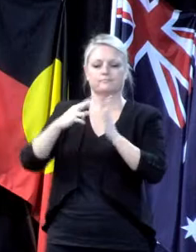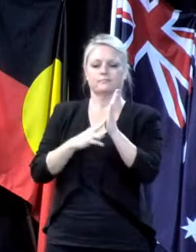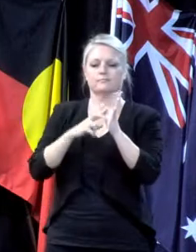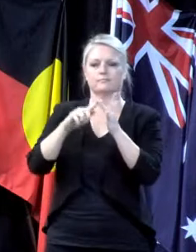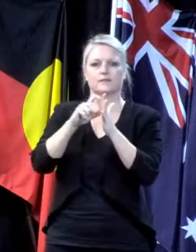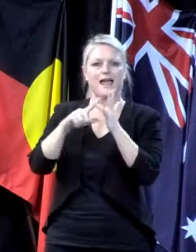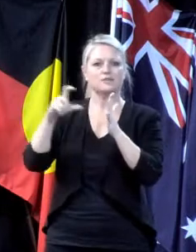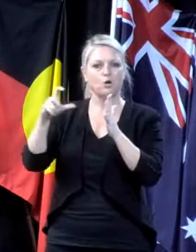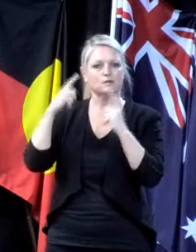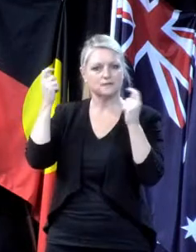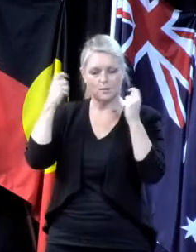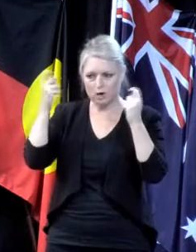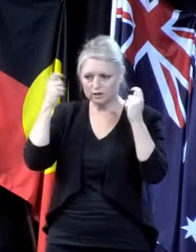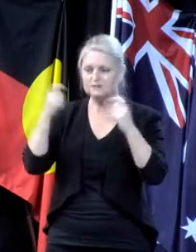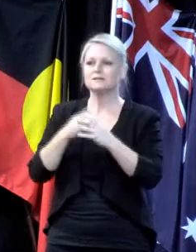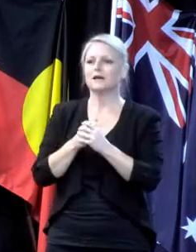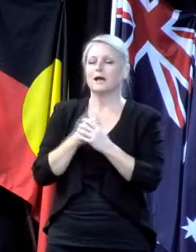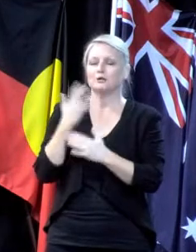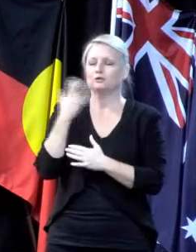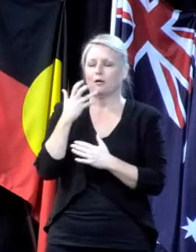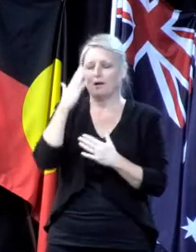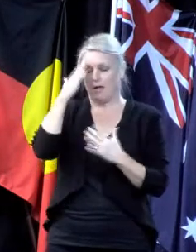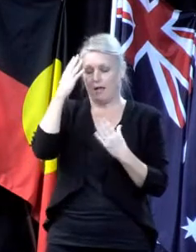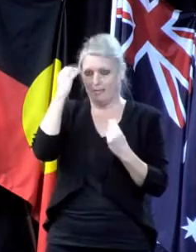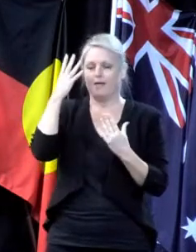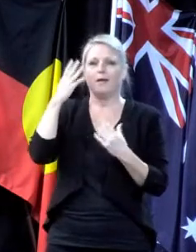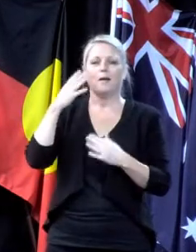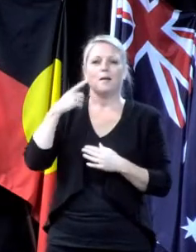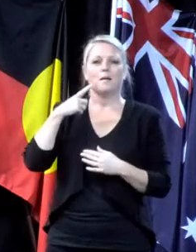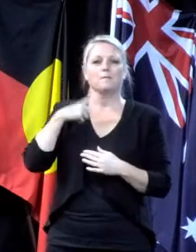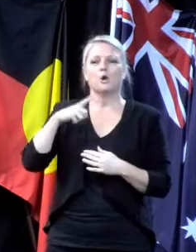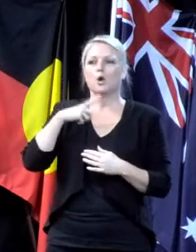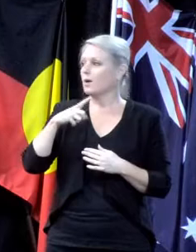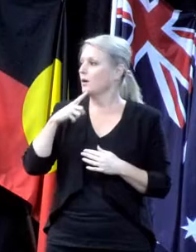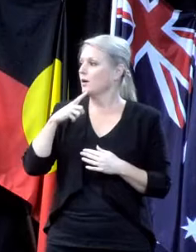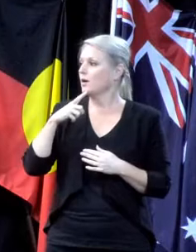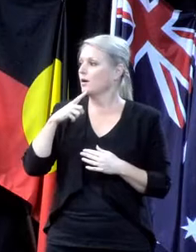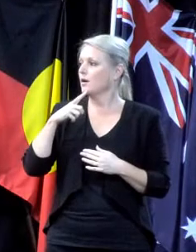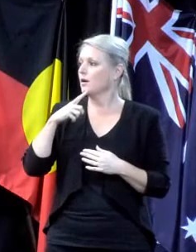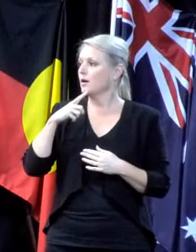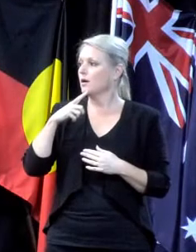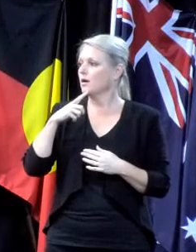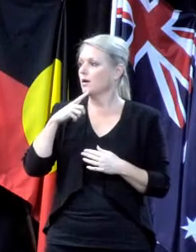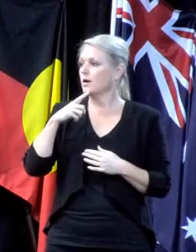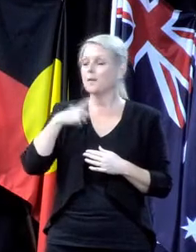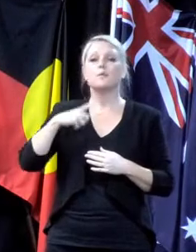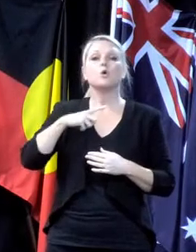as well. But where my brain just went is we have, at every school event,